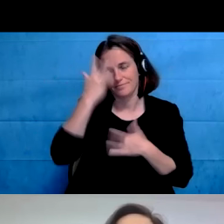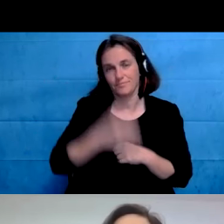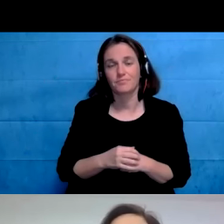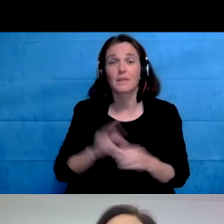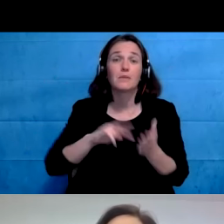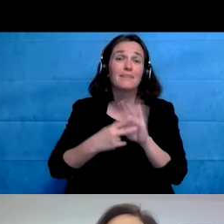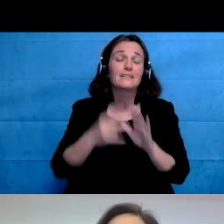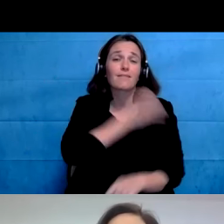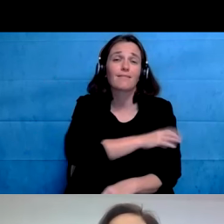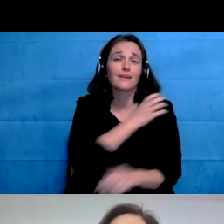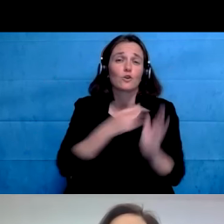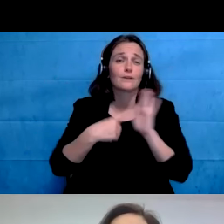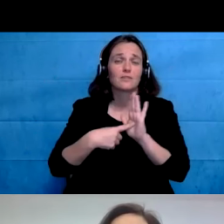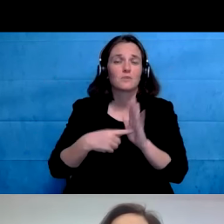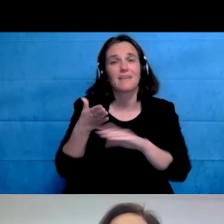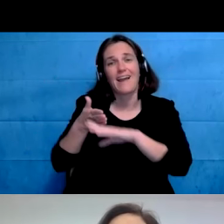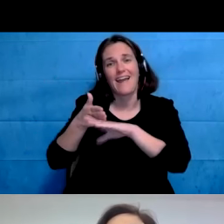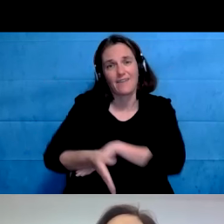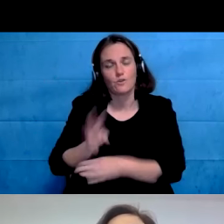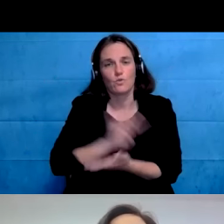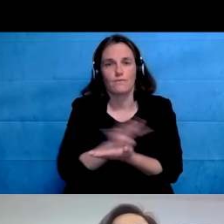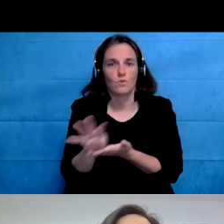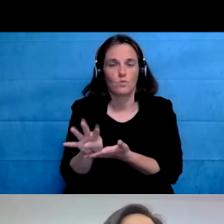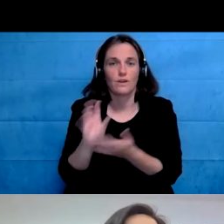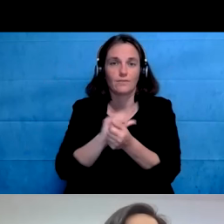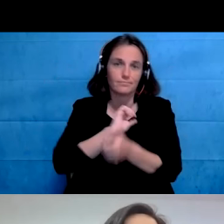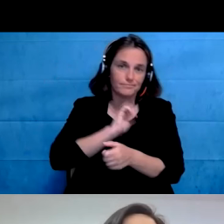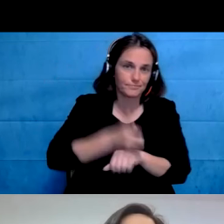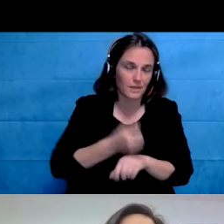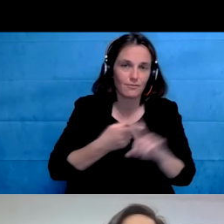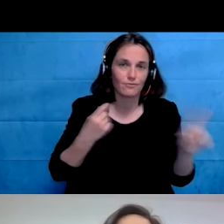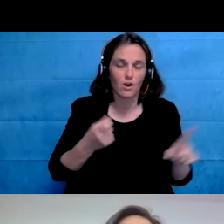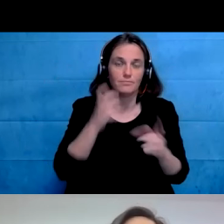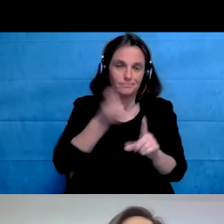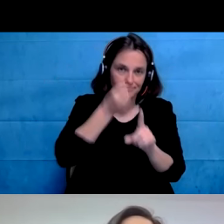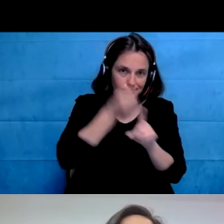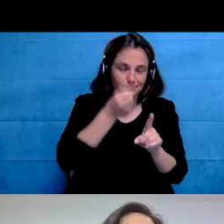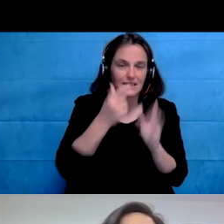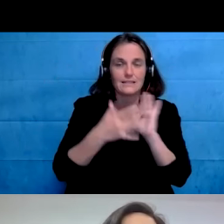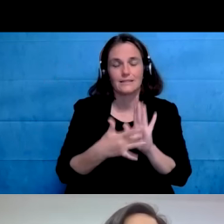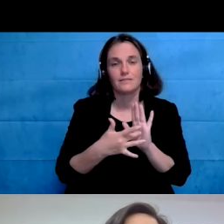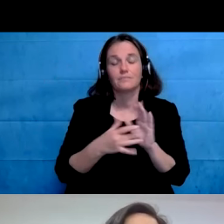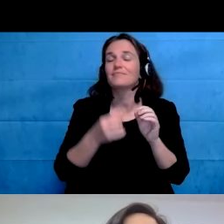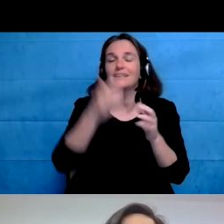beyond that four-week period from the onset of acute symptoms. It's gonna be divided into two subgroups,